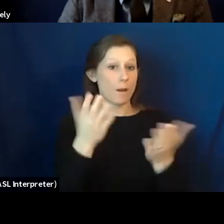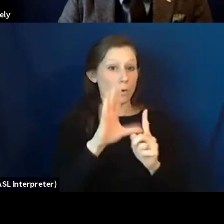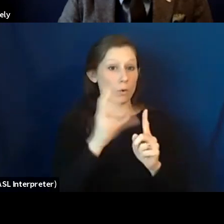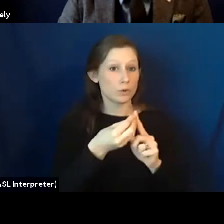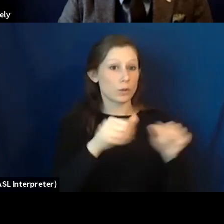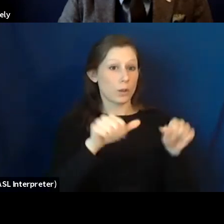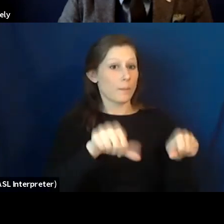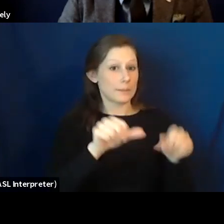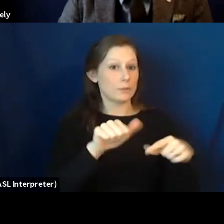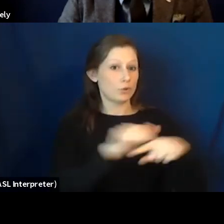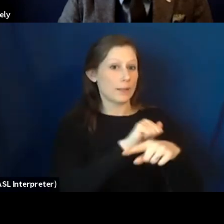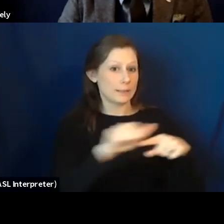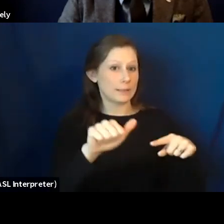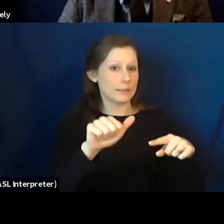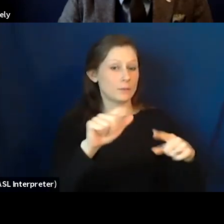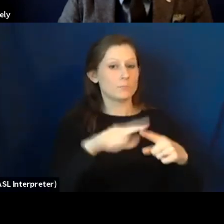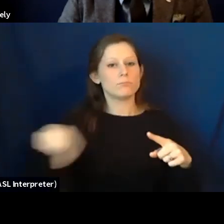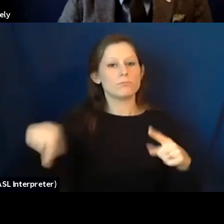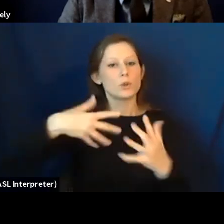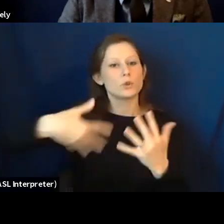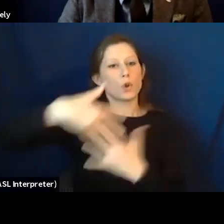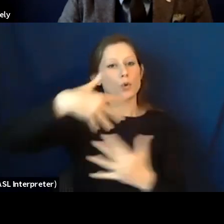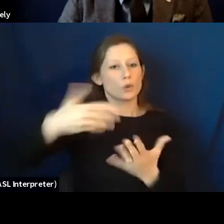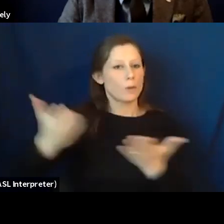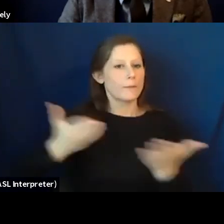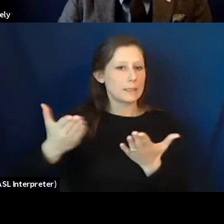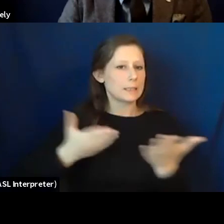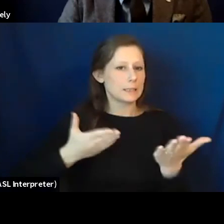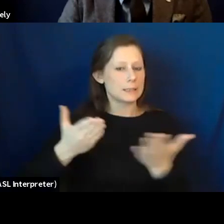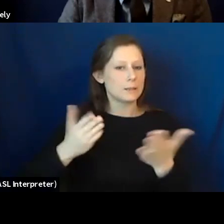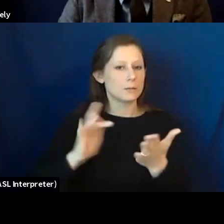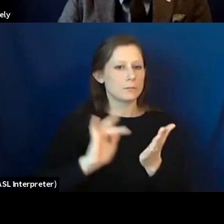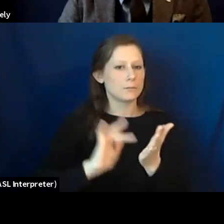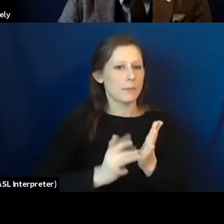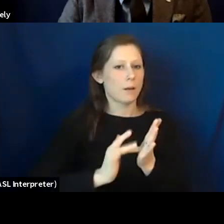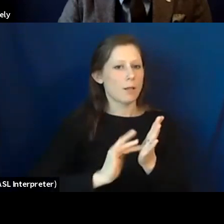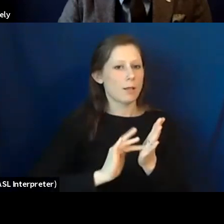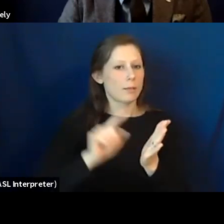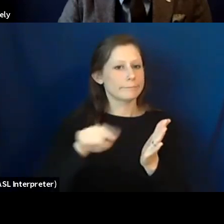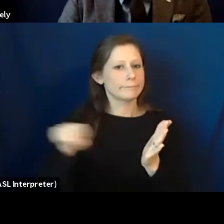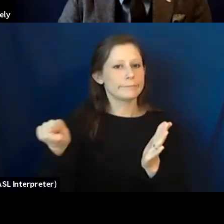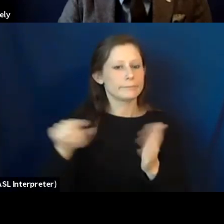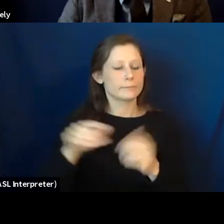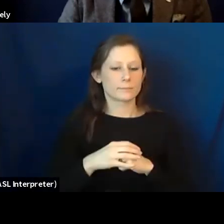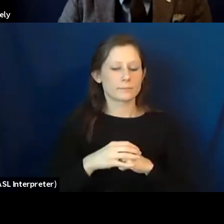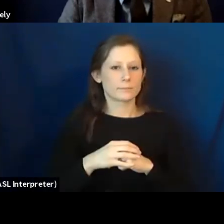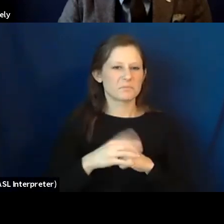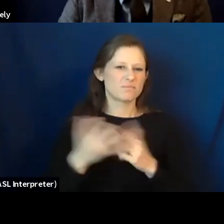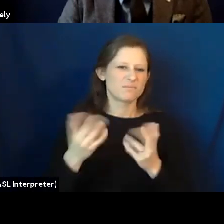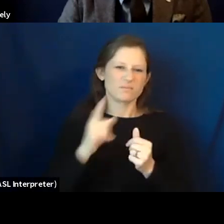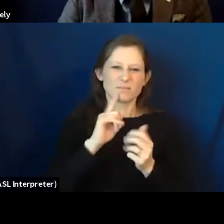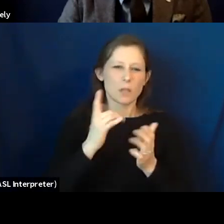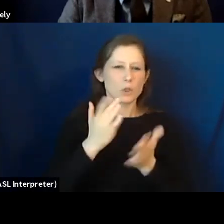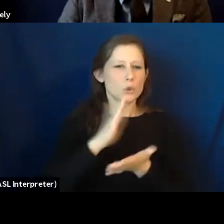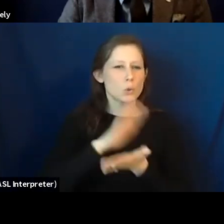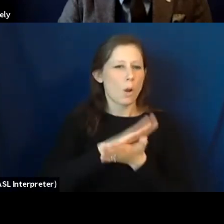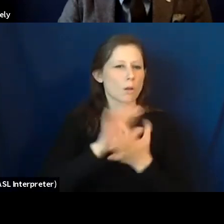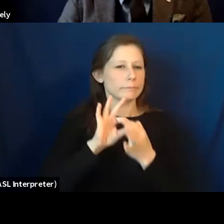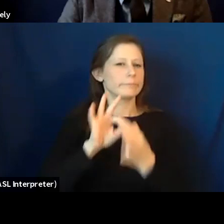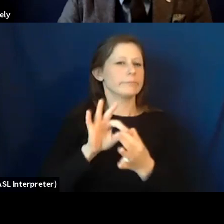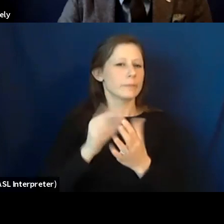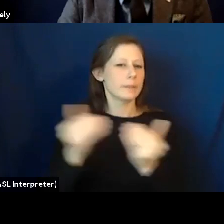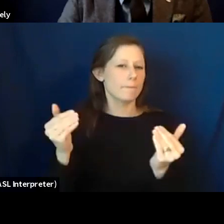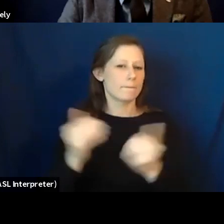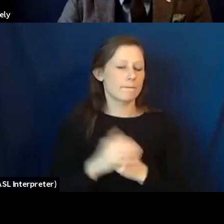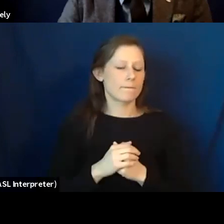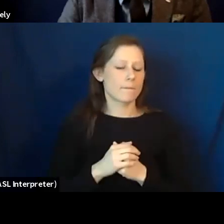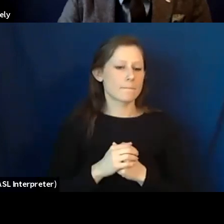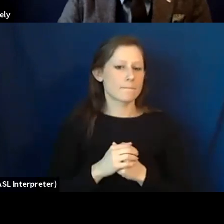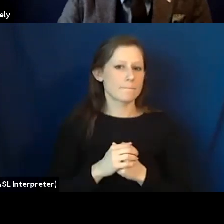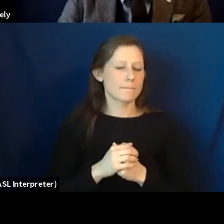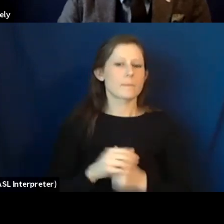training to social services medical um uh schools related stuff um yes there's just